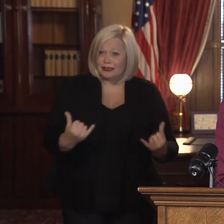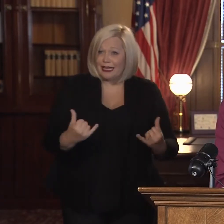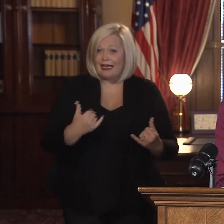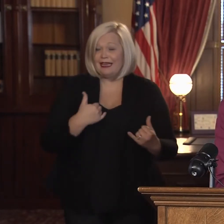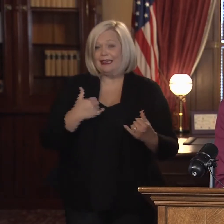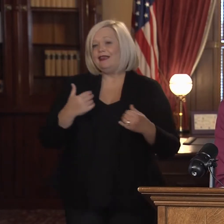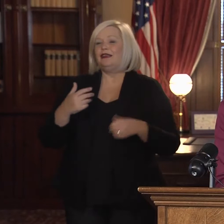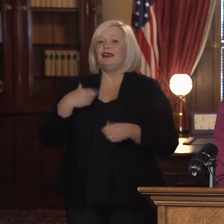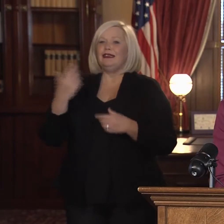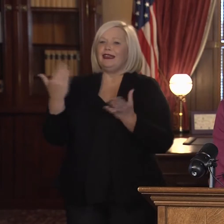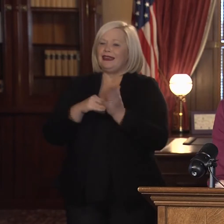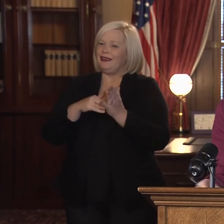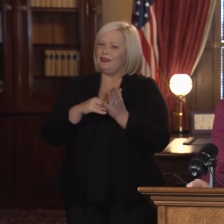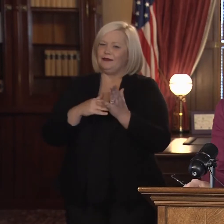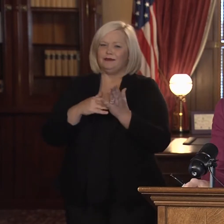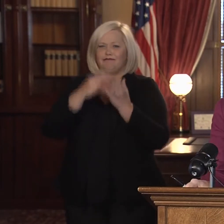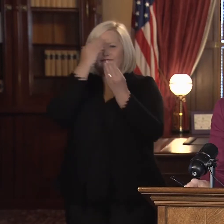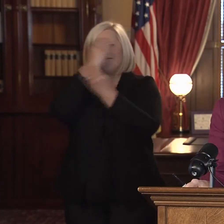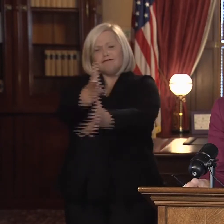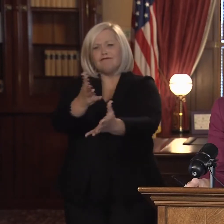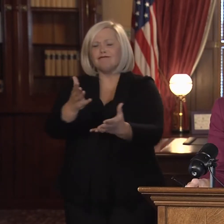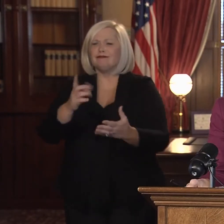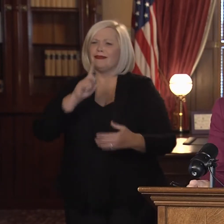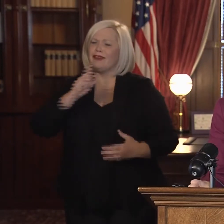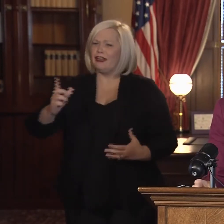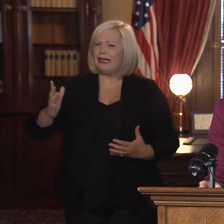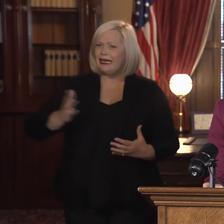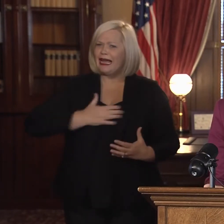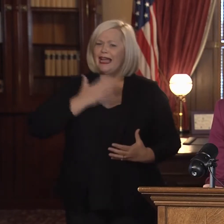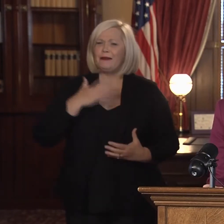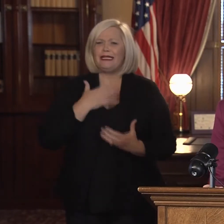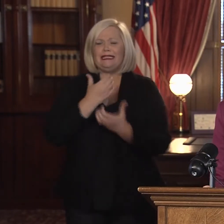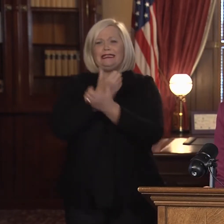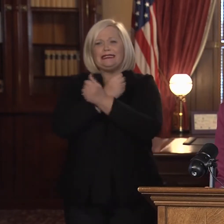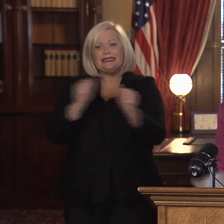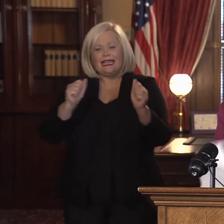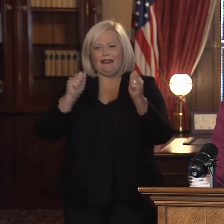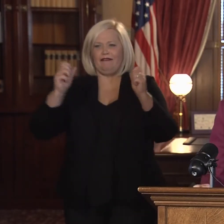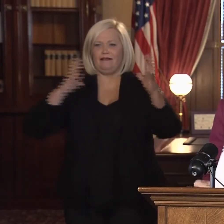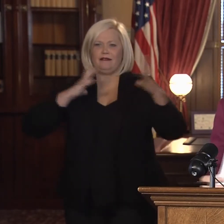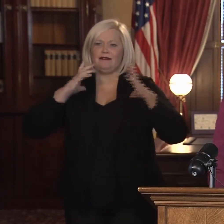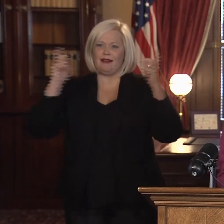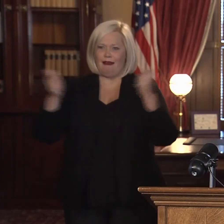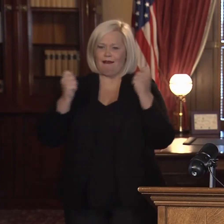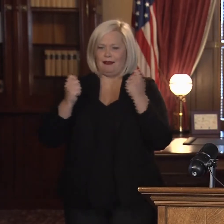CALL US 517-335-7599. THANK YOU TO GOVERNOR WHITMER FOR HAVING ME HERE TODAY AND I'D